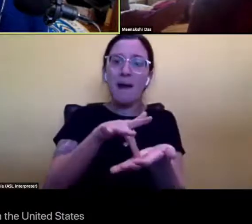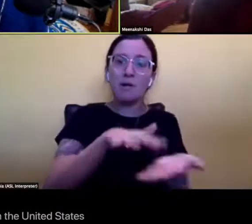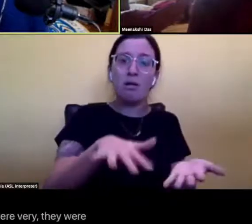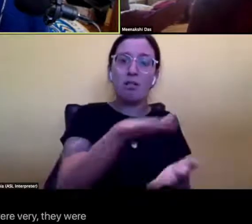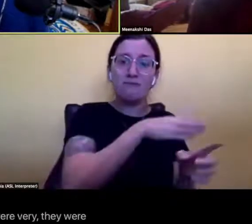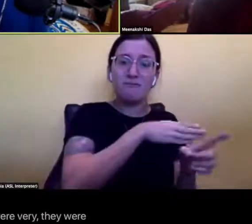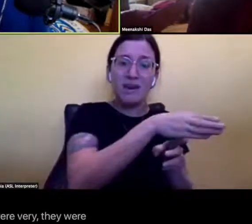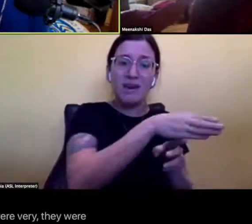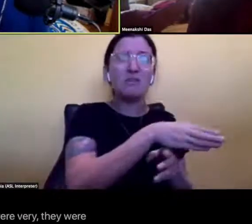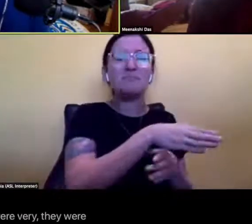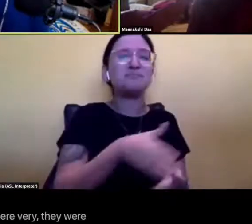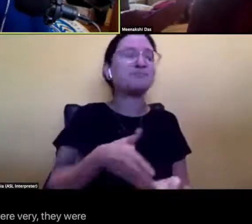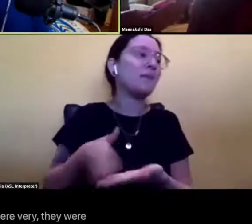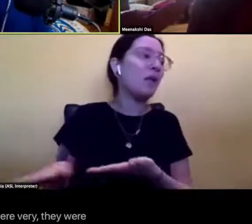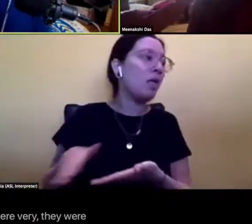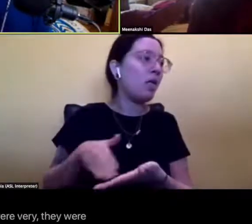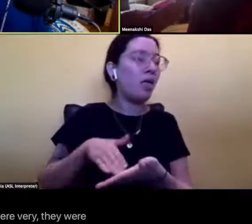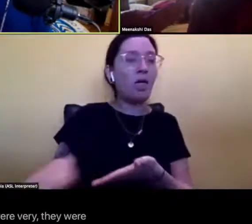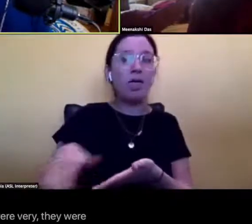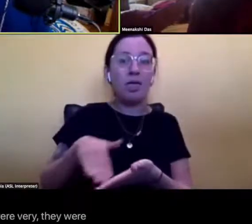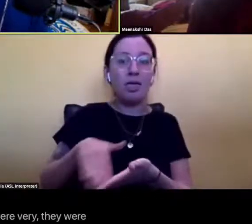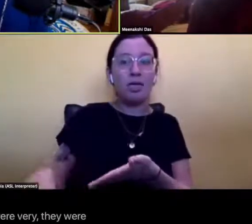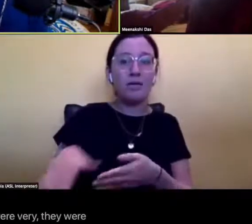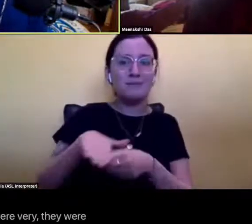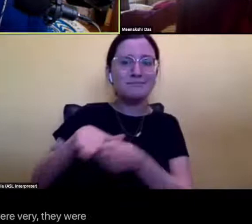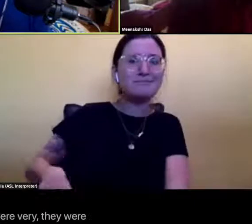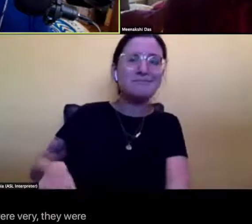it was difficult to push through and find answers.